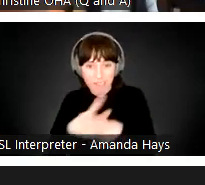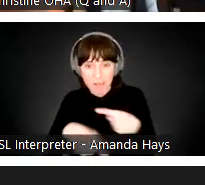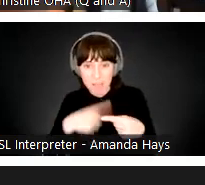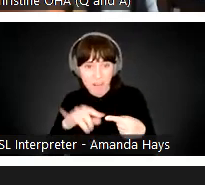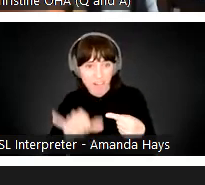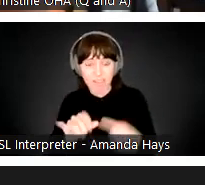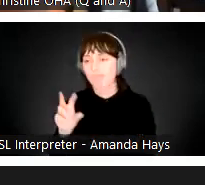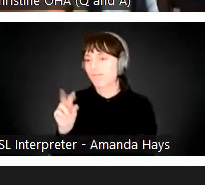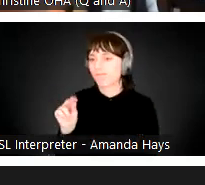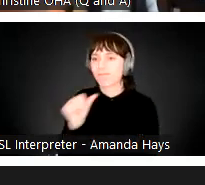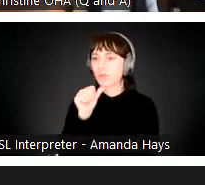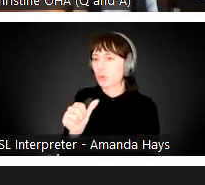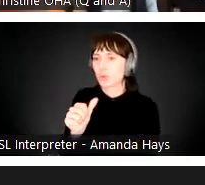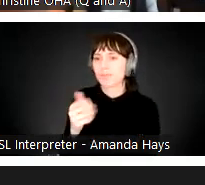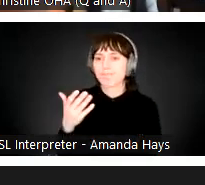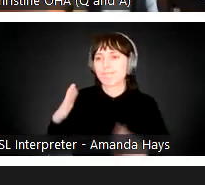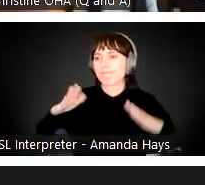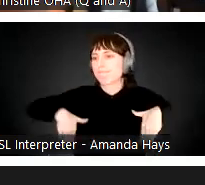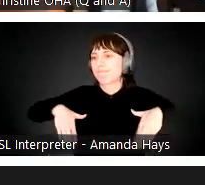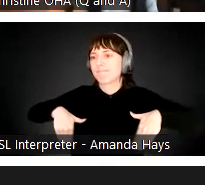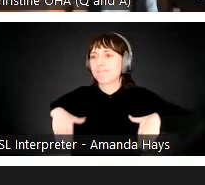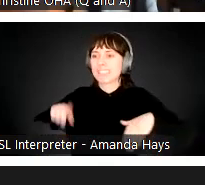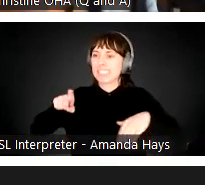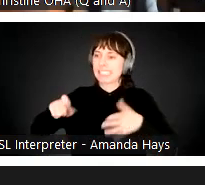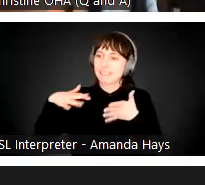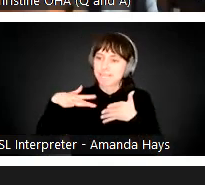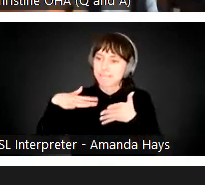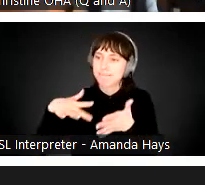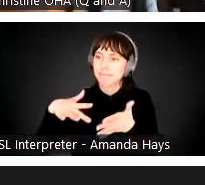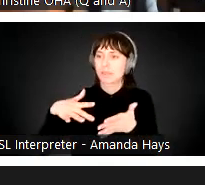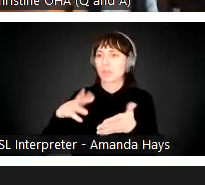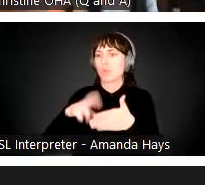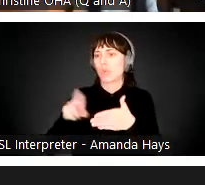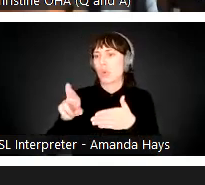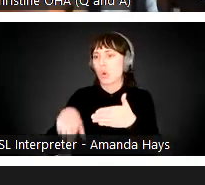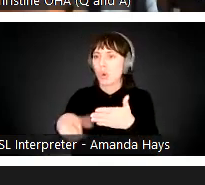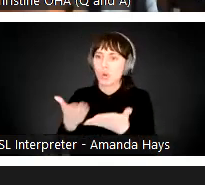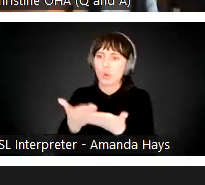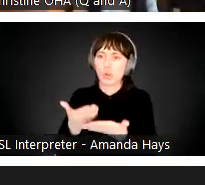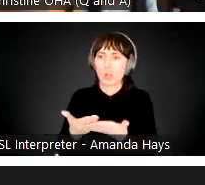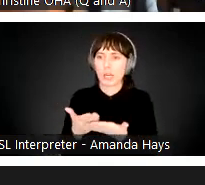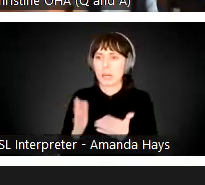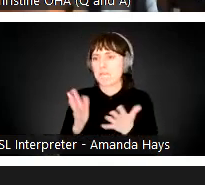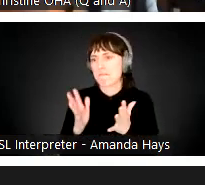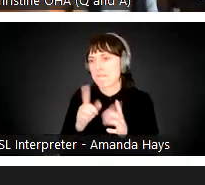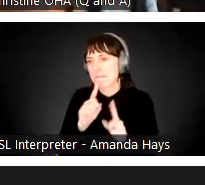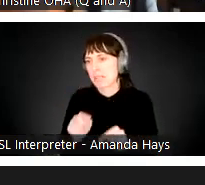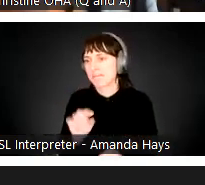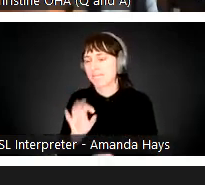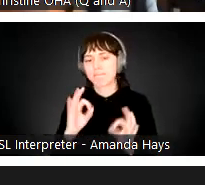that the studies just aren't there yet, that we have to wait for the results. And that's really all I'm going to say.